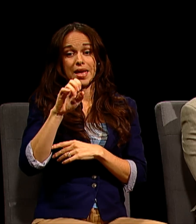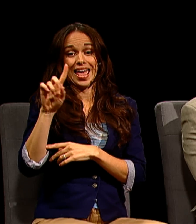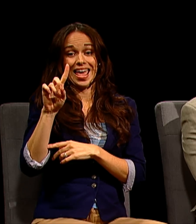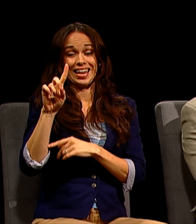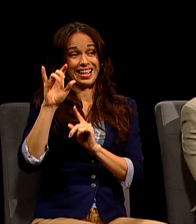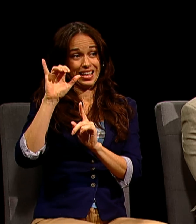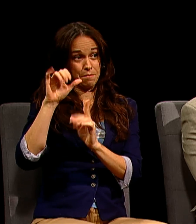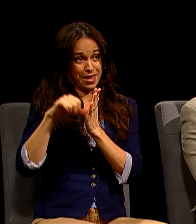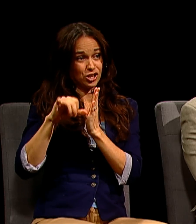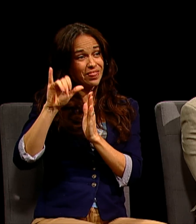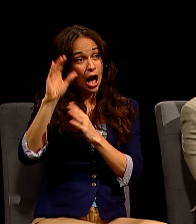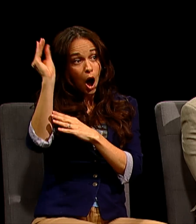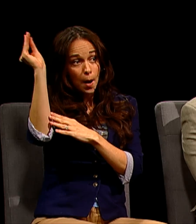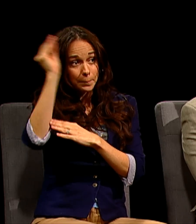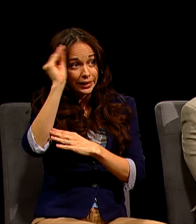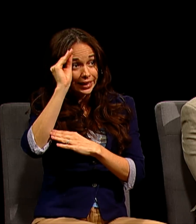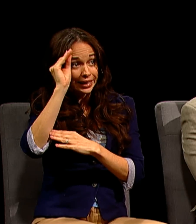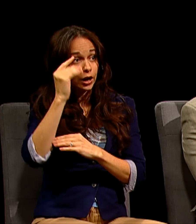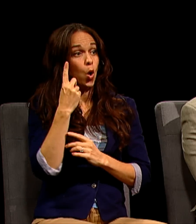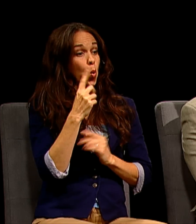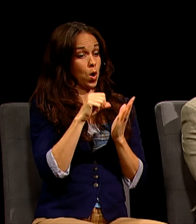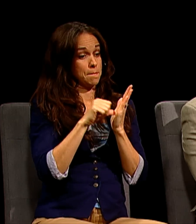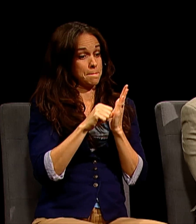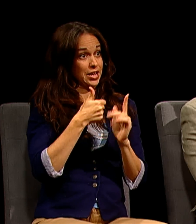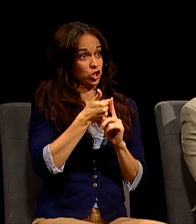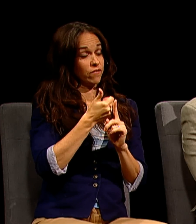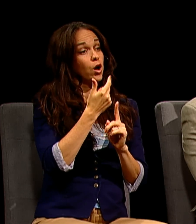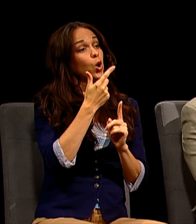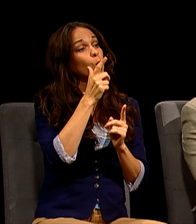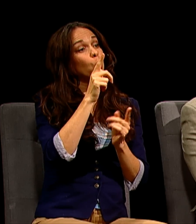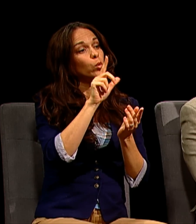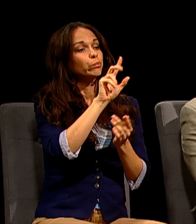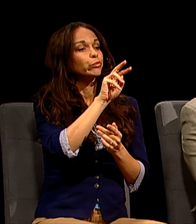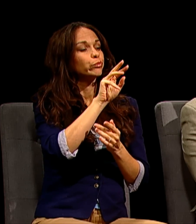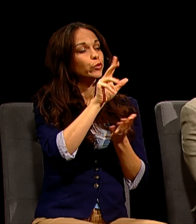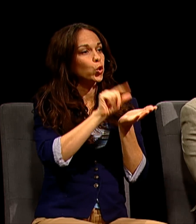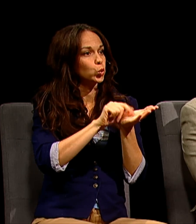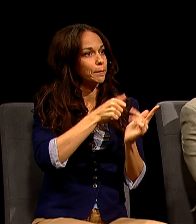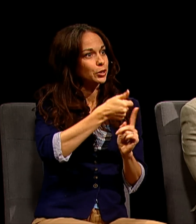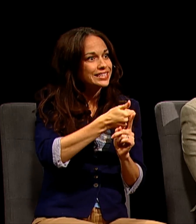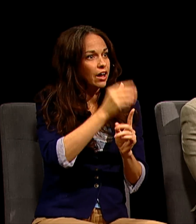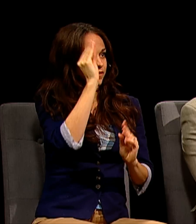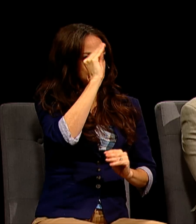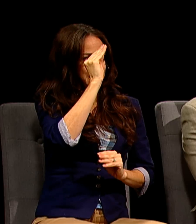One page is the newspapers' opinion sometimes with some columns by people on the staff.